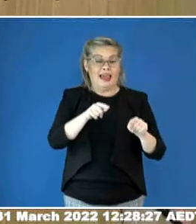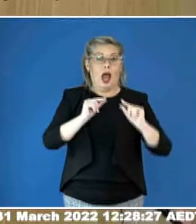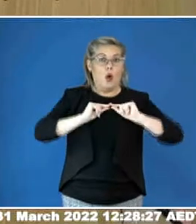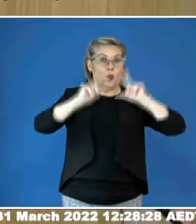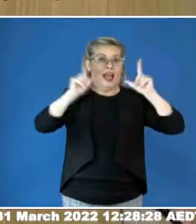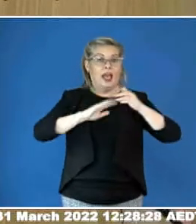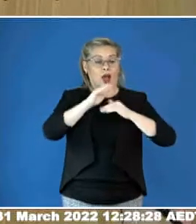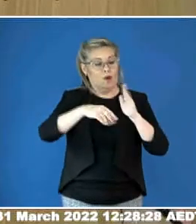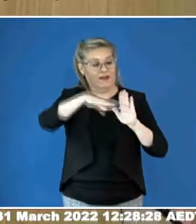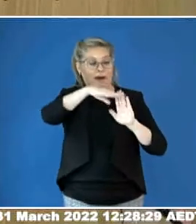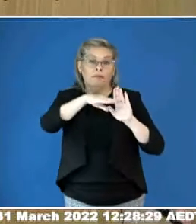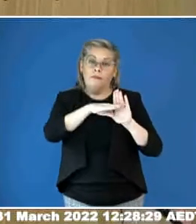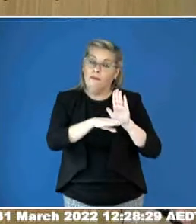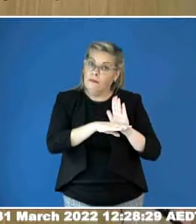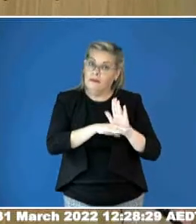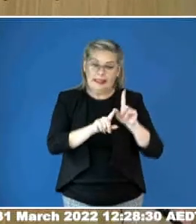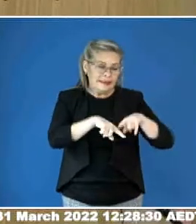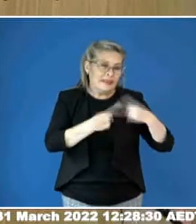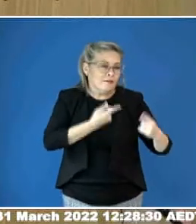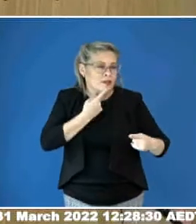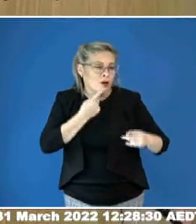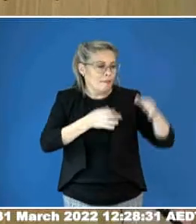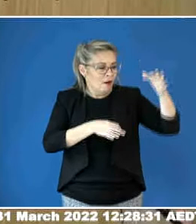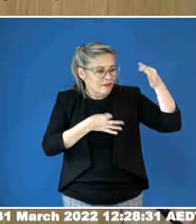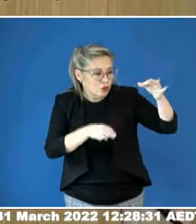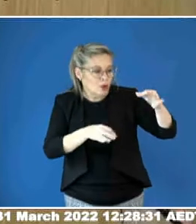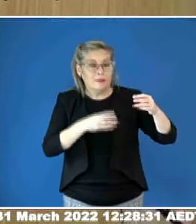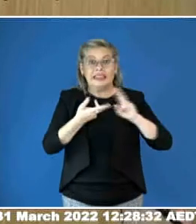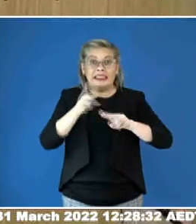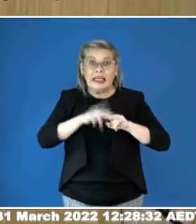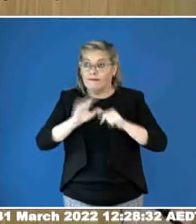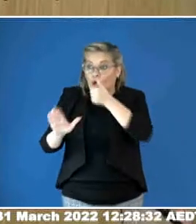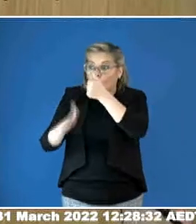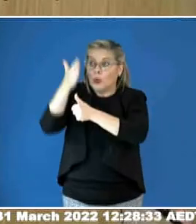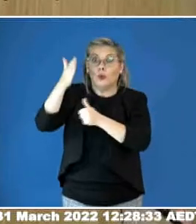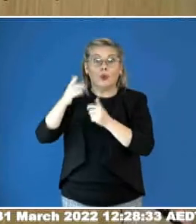documents through email and policy updates.